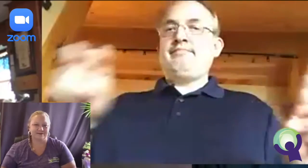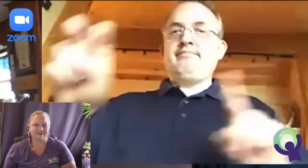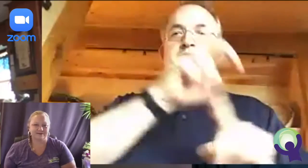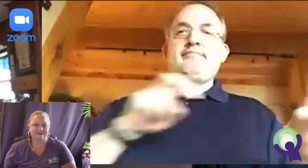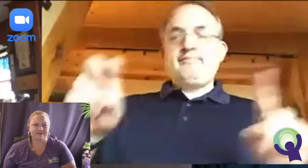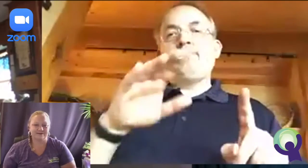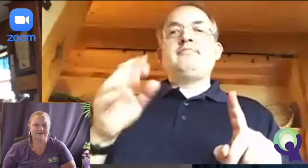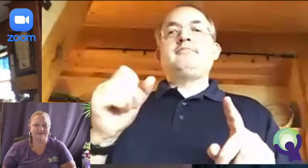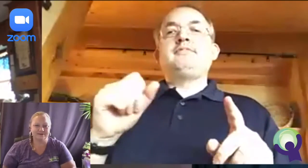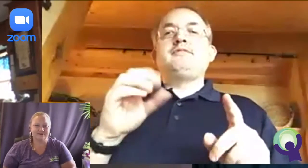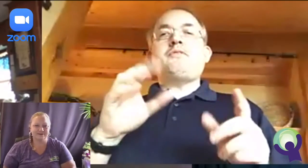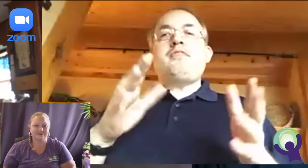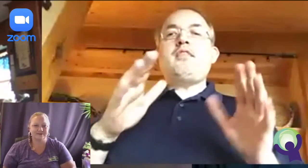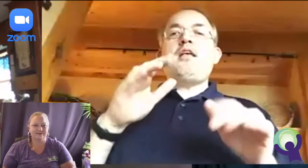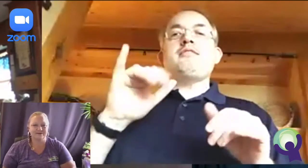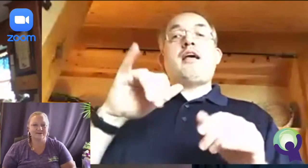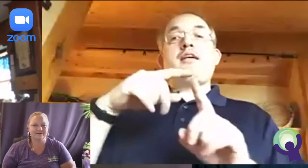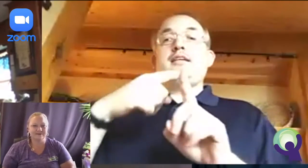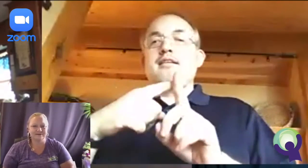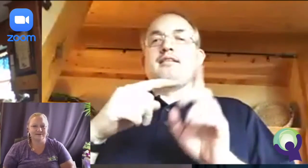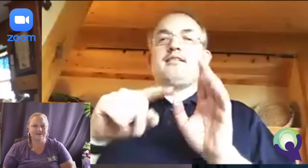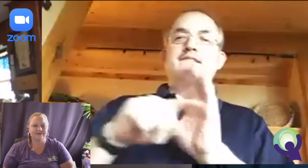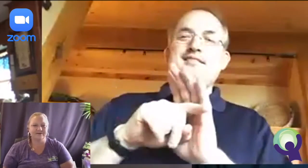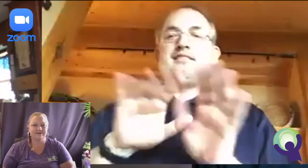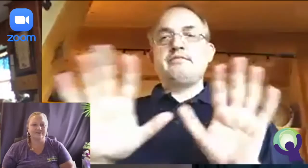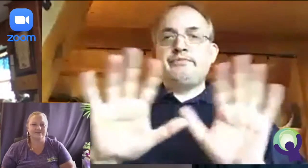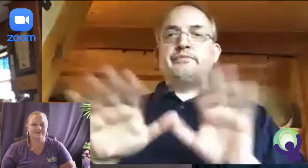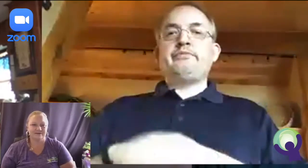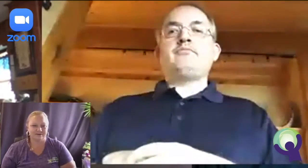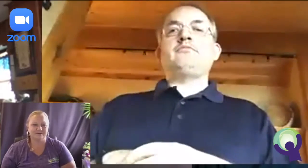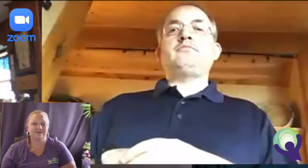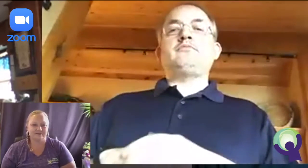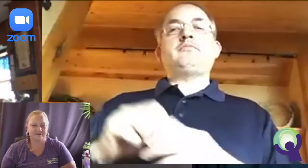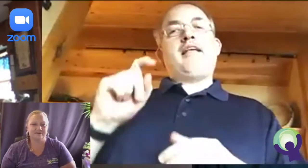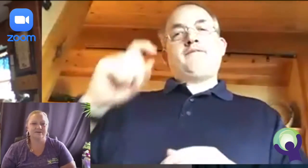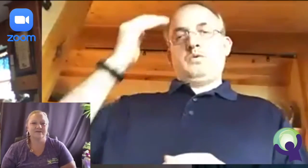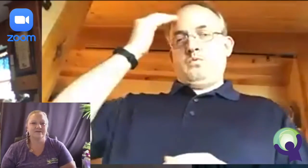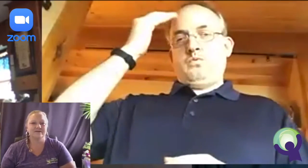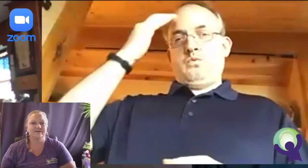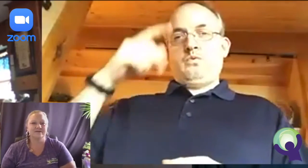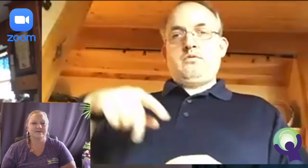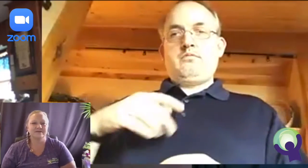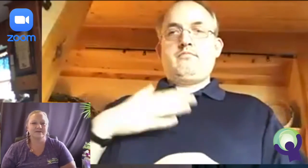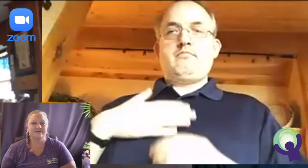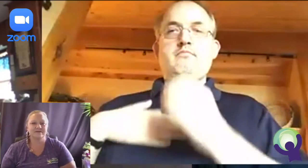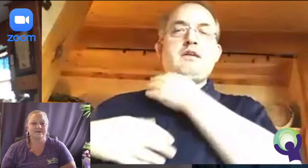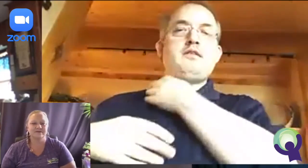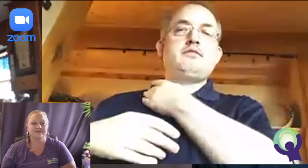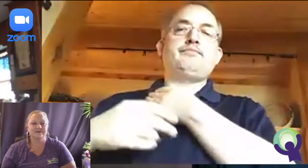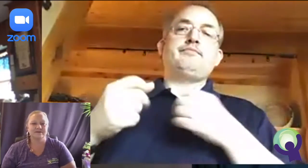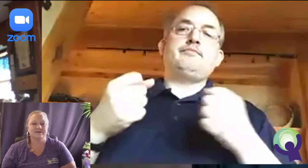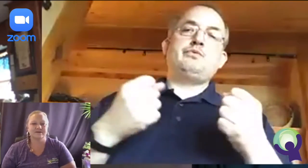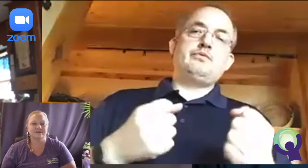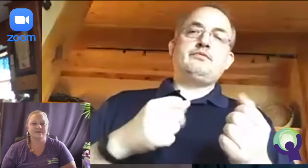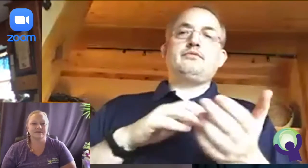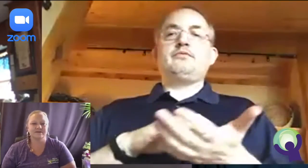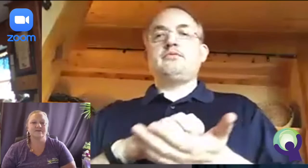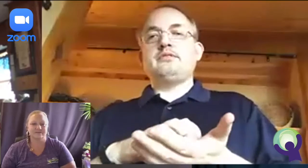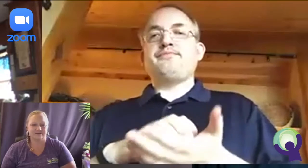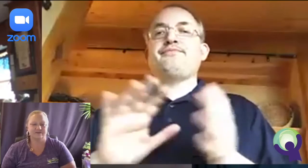it for four or five hours at a time, I can't do that so it has both it's positive and negatives